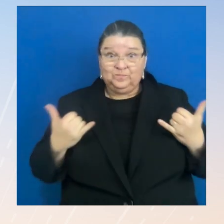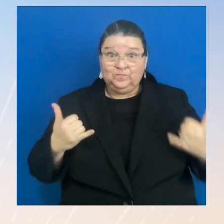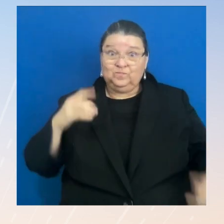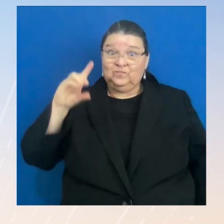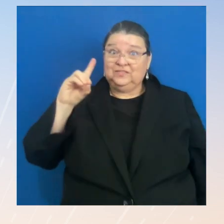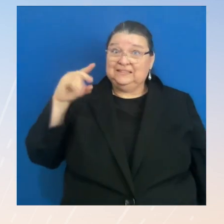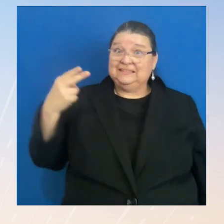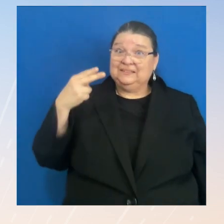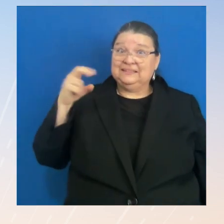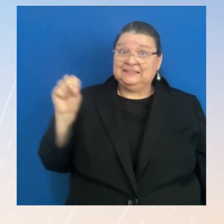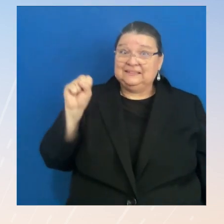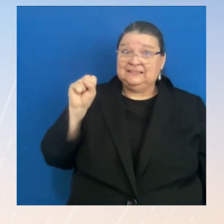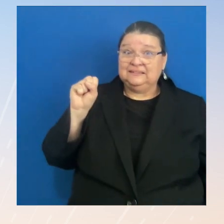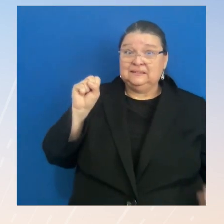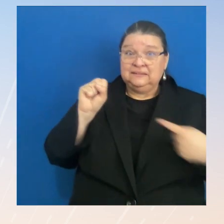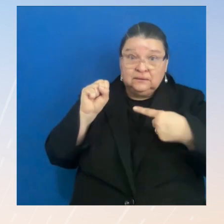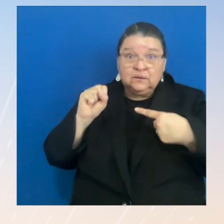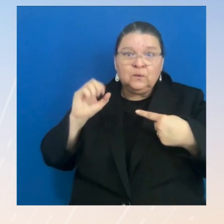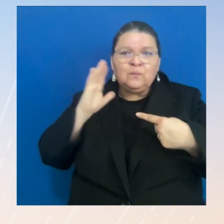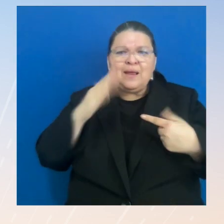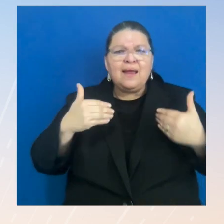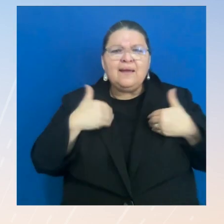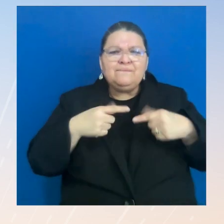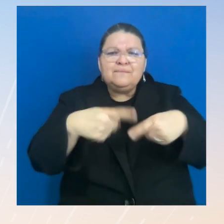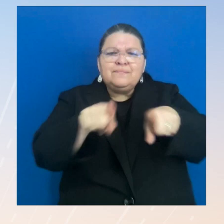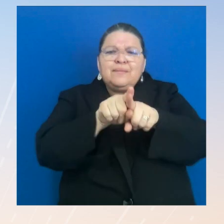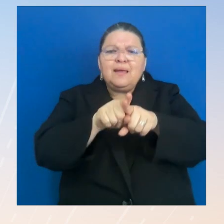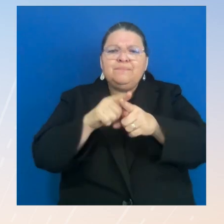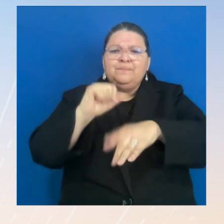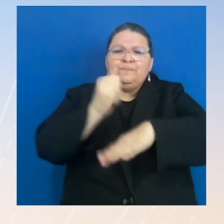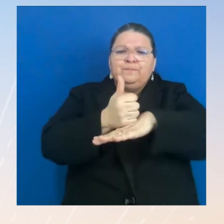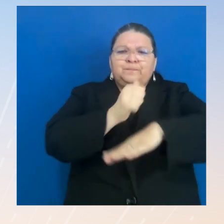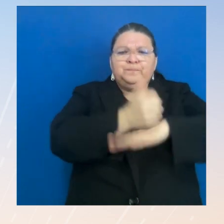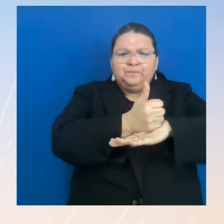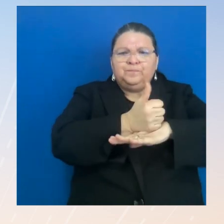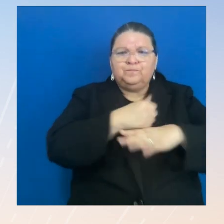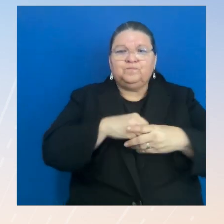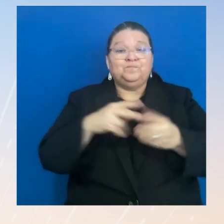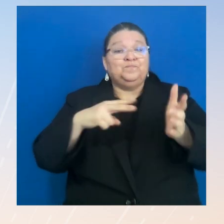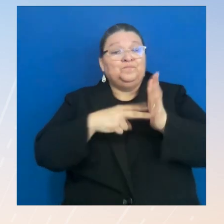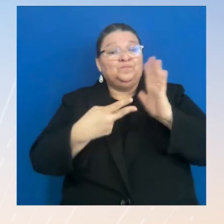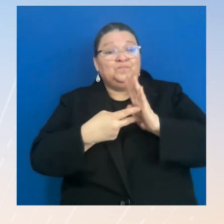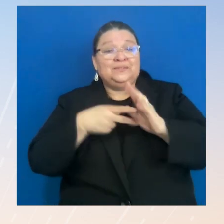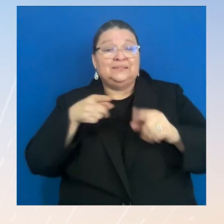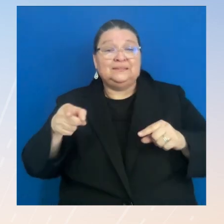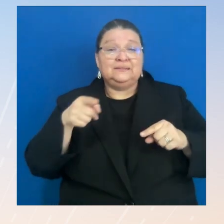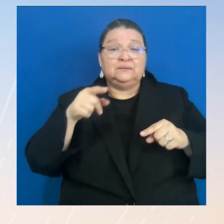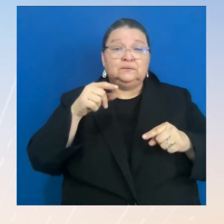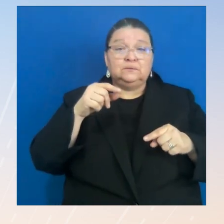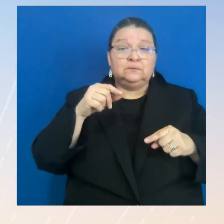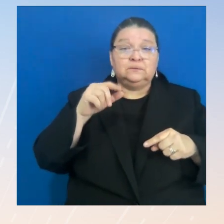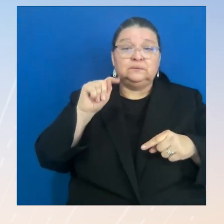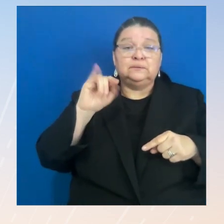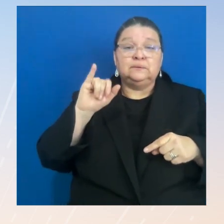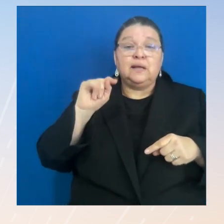in other detention facilities so you can end Title 42 for everyone? Ms. Psaki: Well, any decision made by the CDC about ending Title 42 would have --